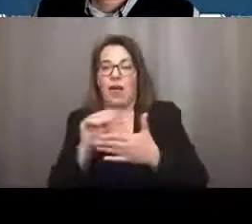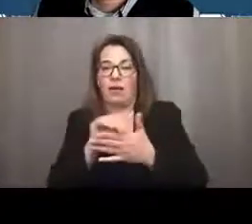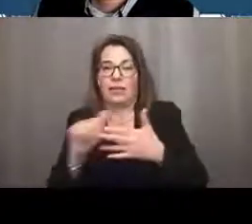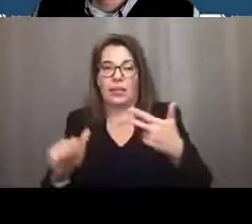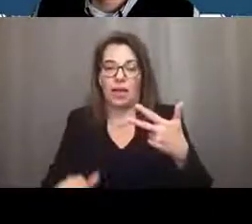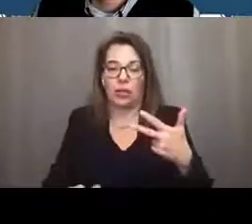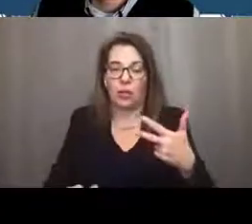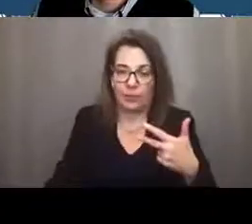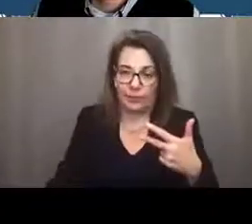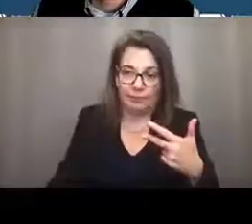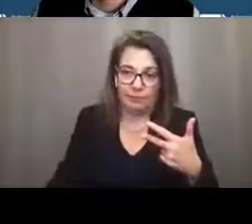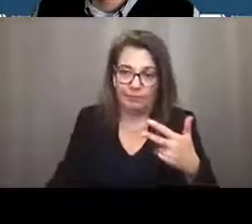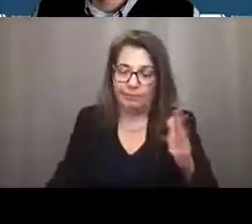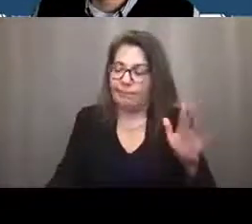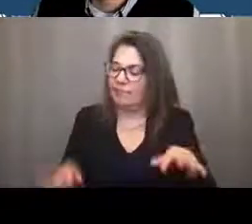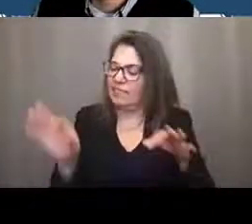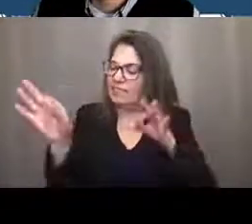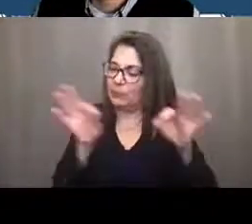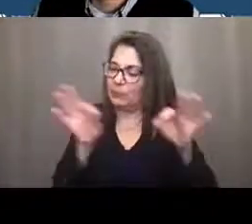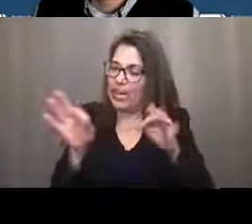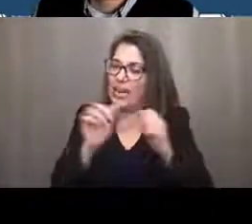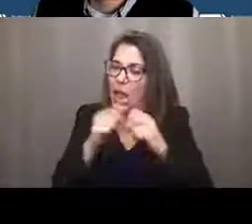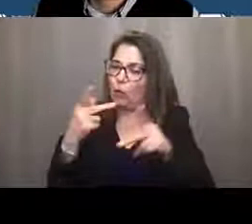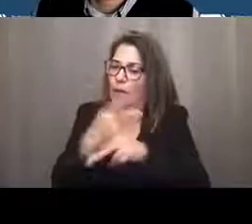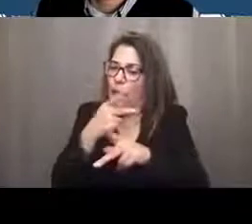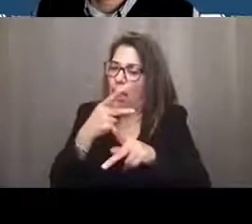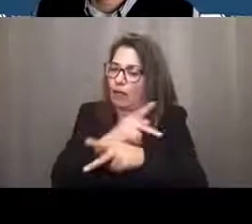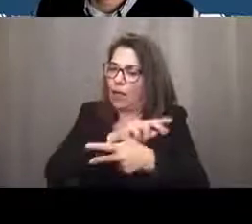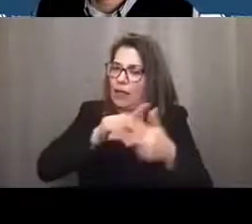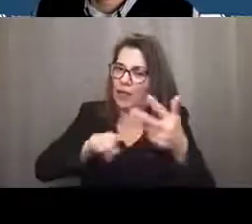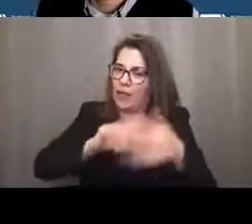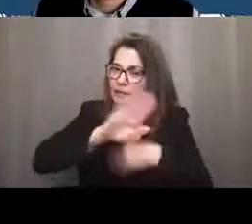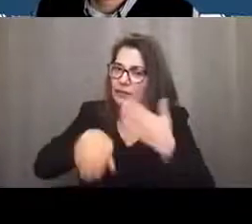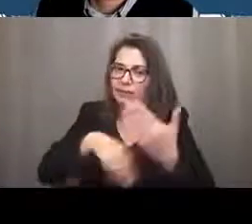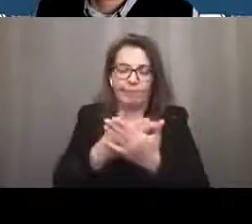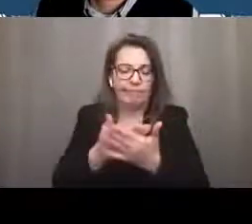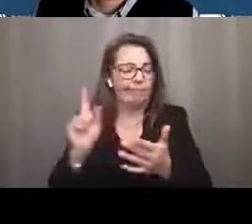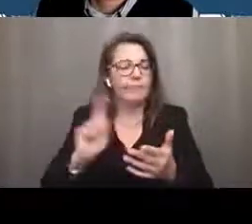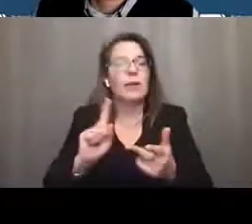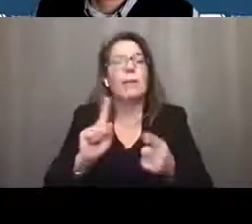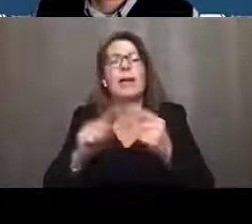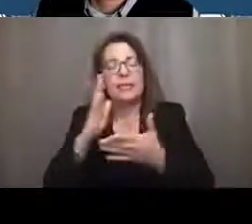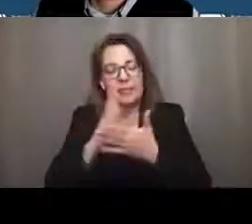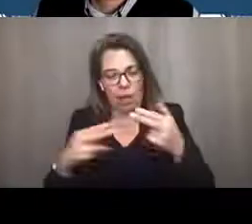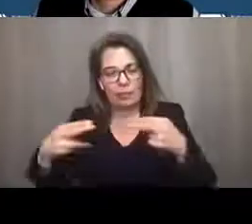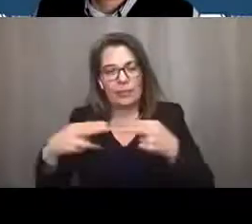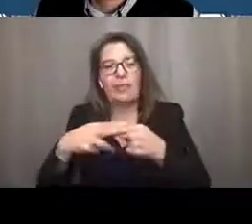So I'm not going to walk through how you calculate all of this but I did include some slides for calculating this